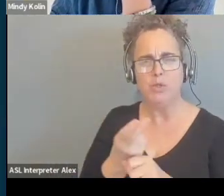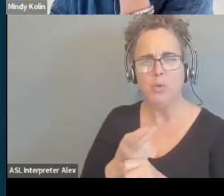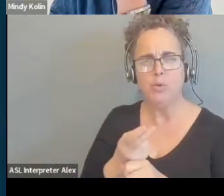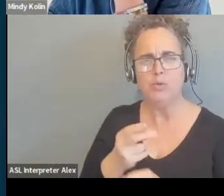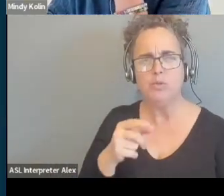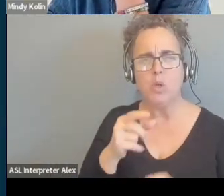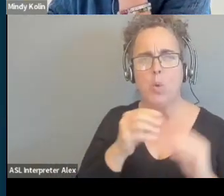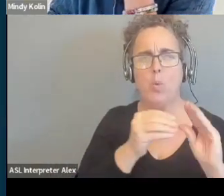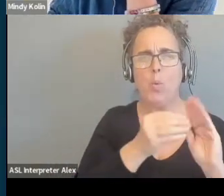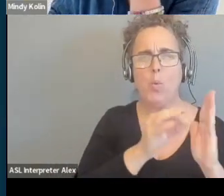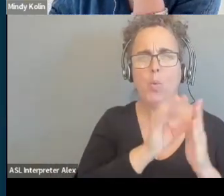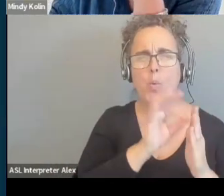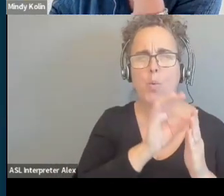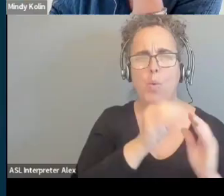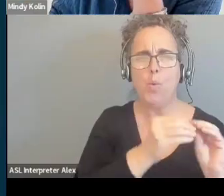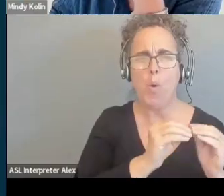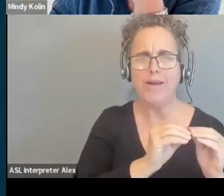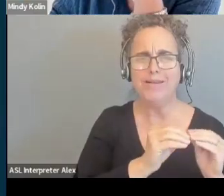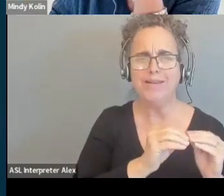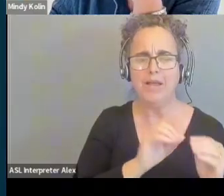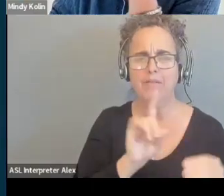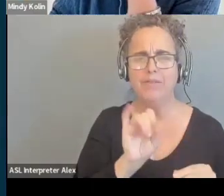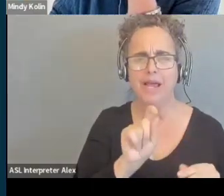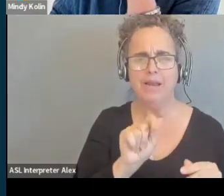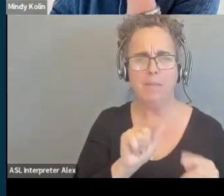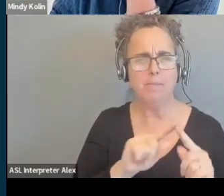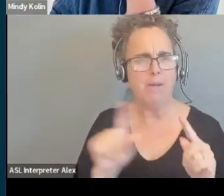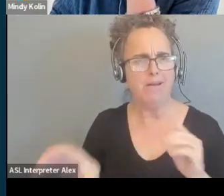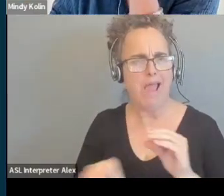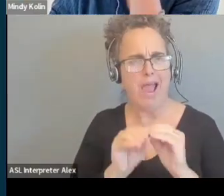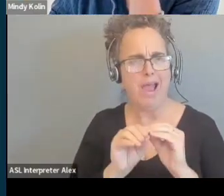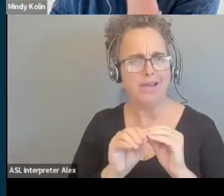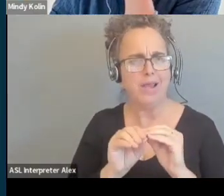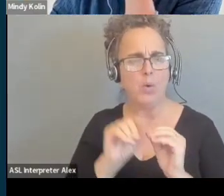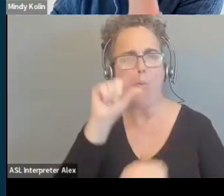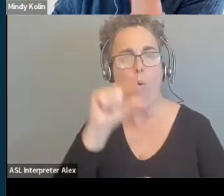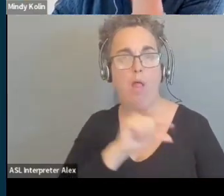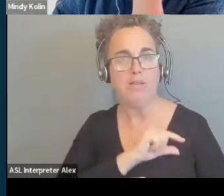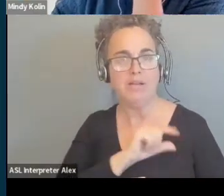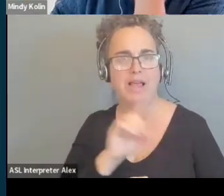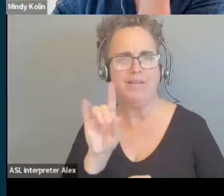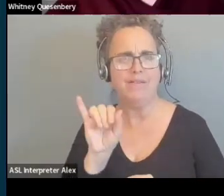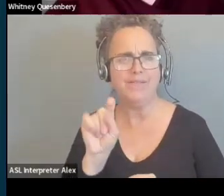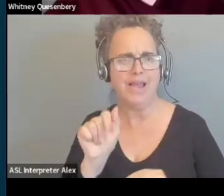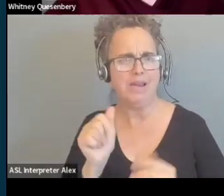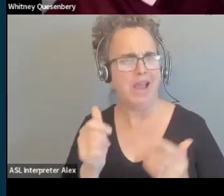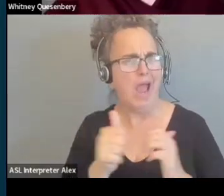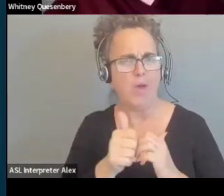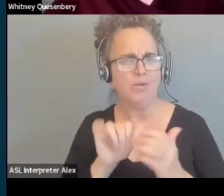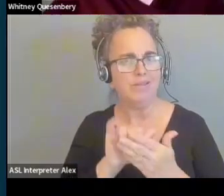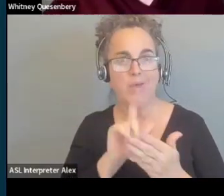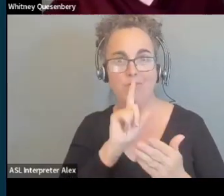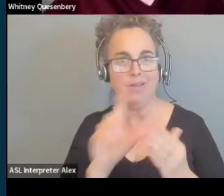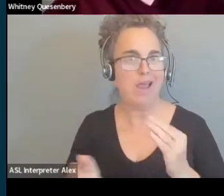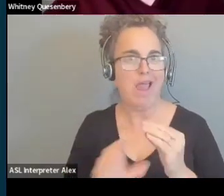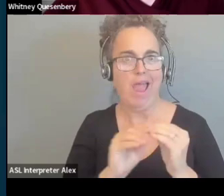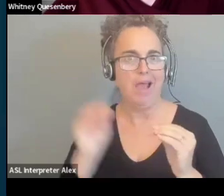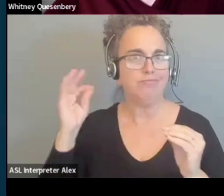but wonders how adding some qualitative data might make this richer. There's no question that qua,